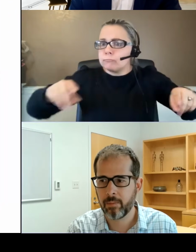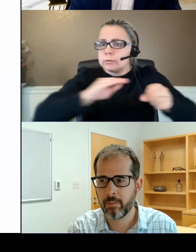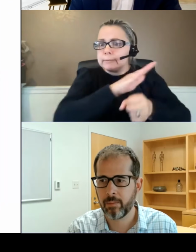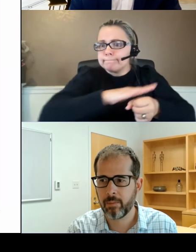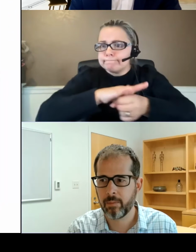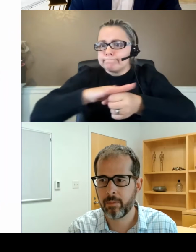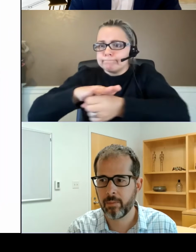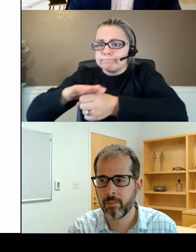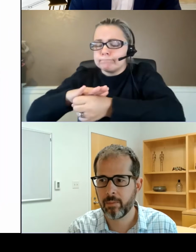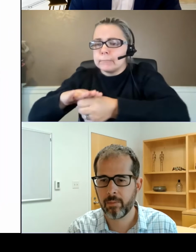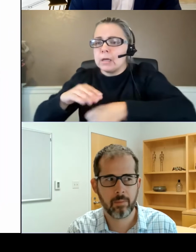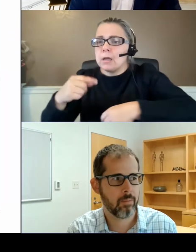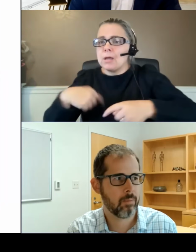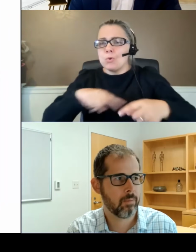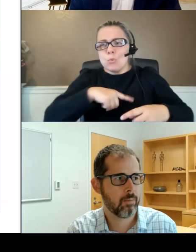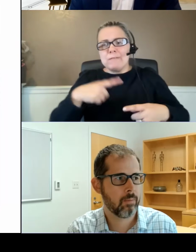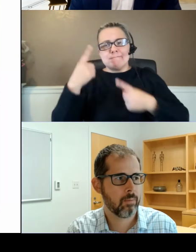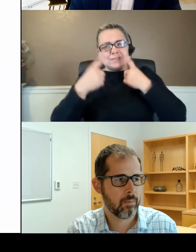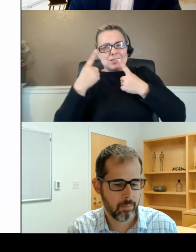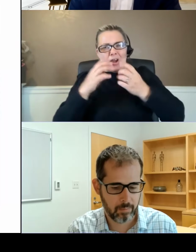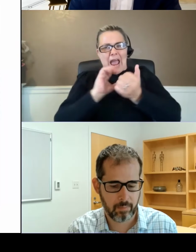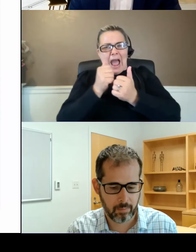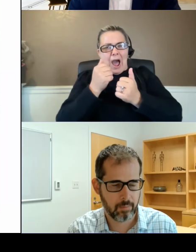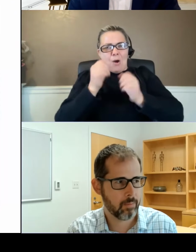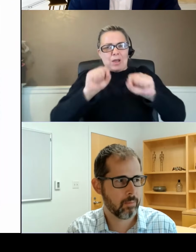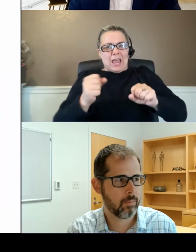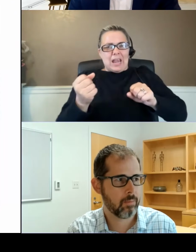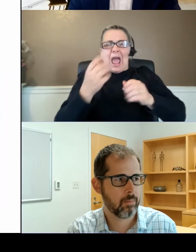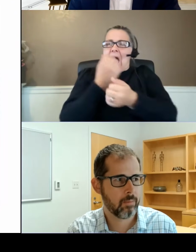this conversation? Hopefully we've covered a lot of them but I think if we were to be looking at